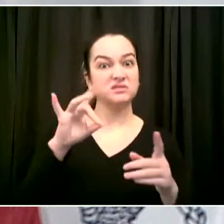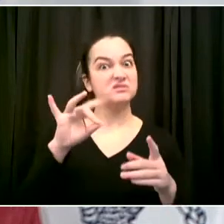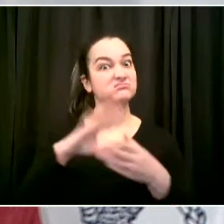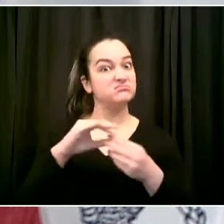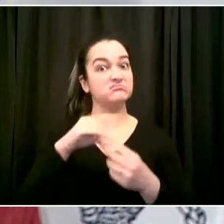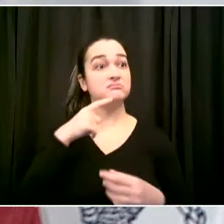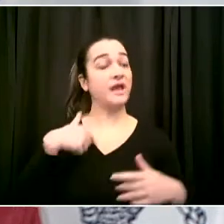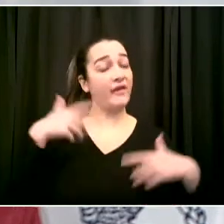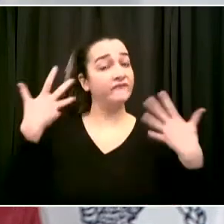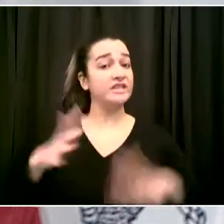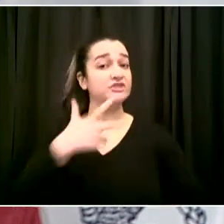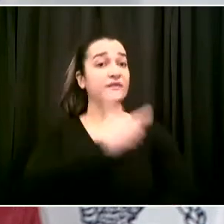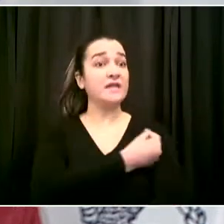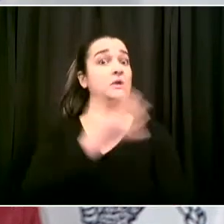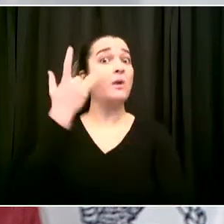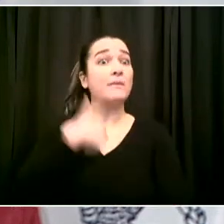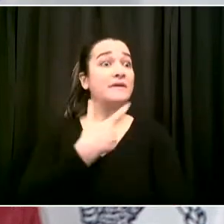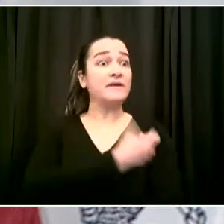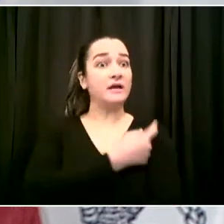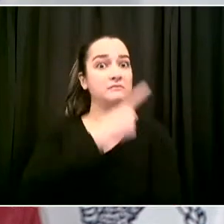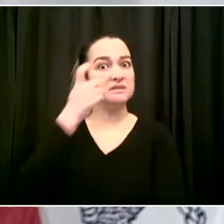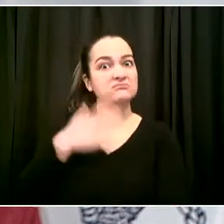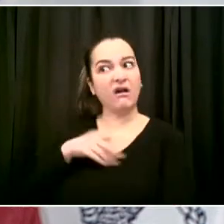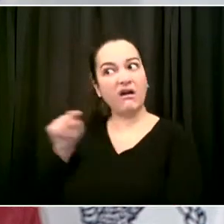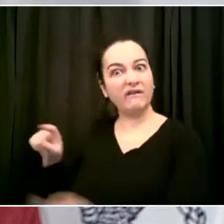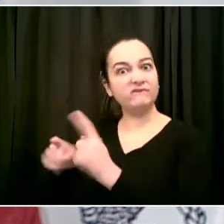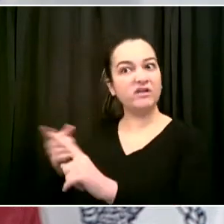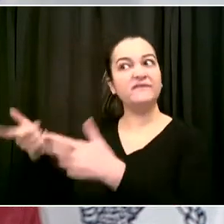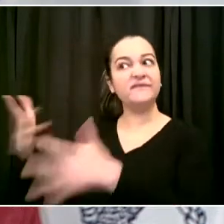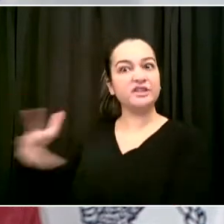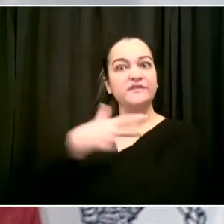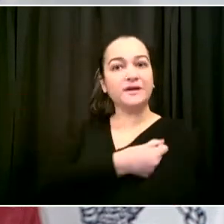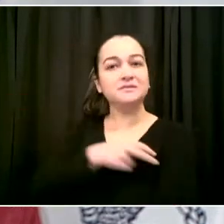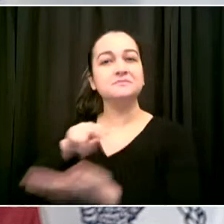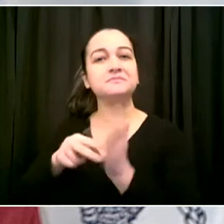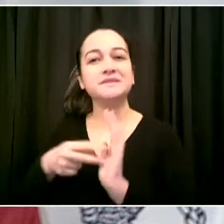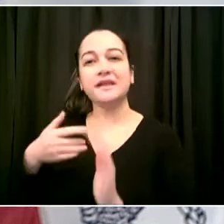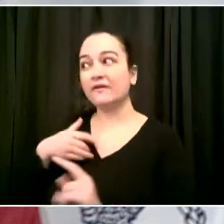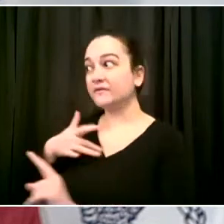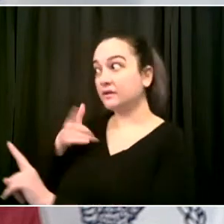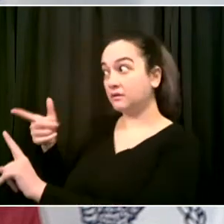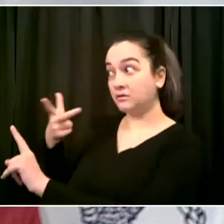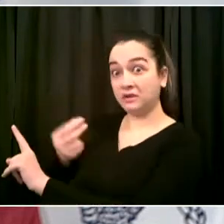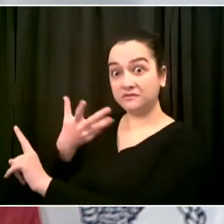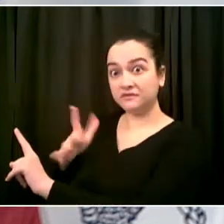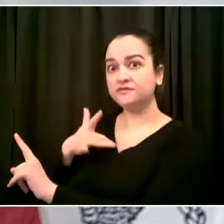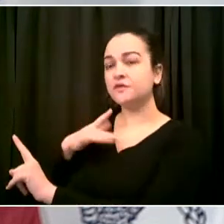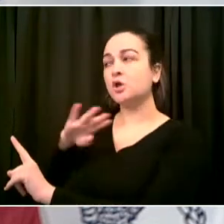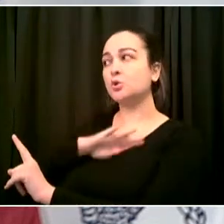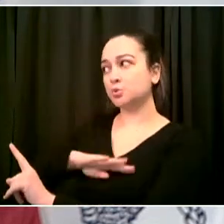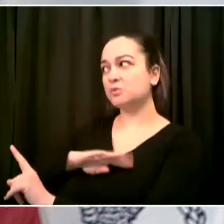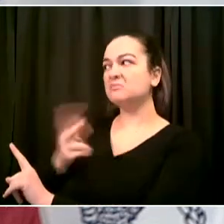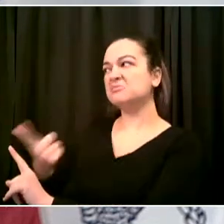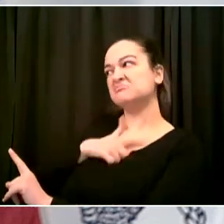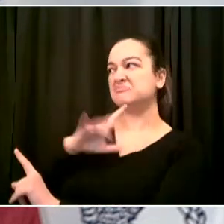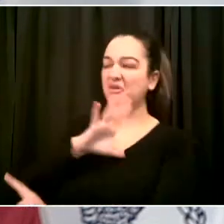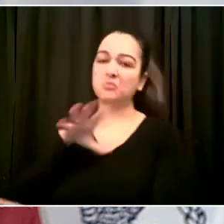A NEIGHBOR, SOMEONE THEY WORK WITH. THERE ARE SO MANY INSTANCES. I'M HEHEINARG G MOR AND MORE FOR PEOPLE WHO SAY TTY HEGOT VACCINATED BECAUSE SOMEONE THEY KNEW AND TRUSTED ALALADREY Y GOT VACCINATED AND IT WORKED